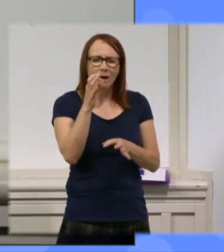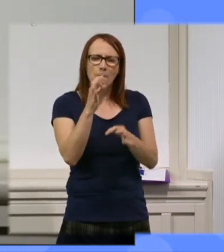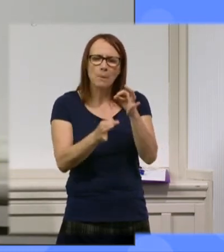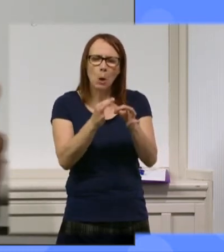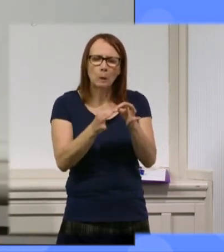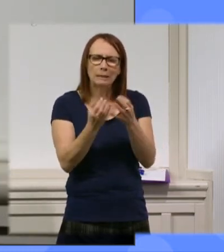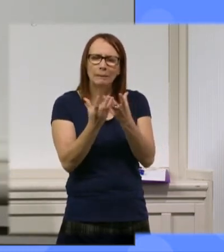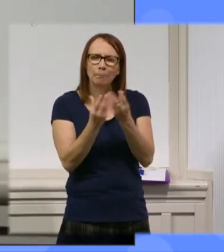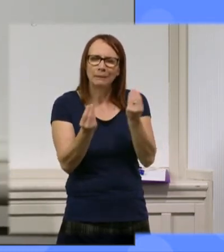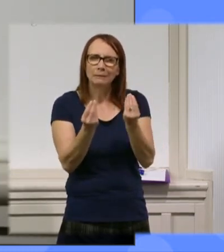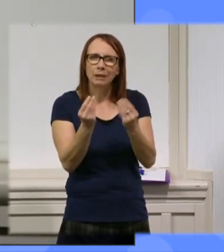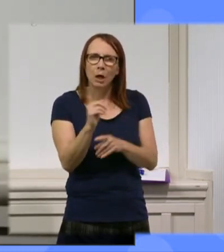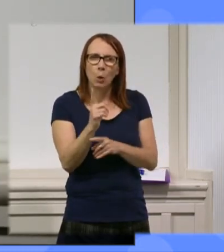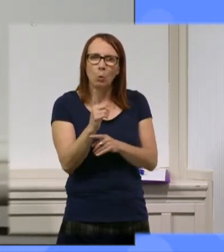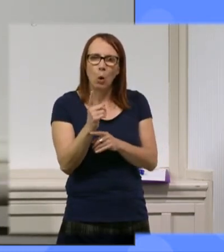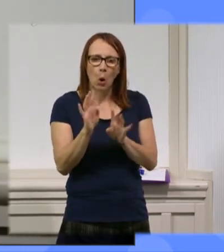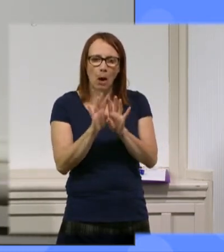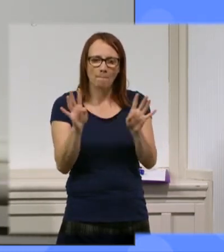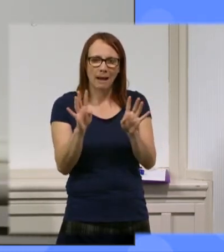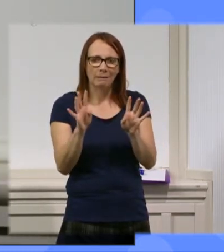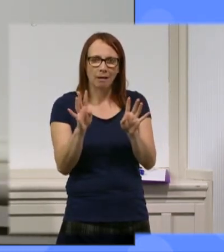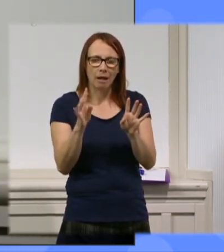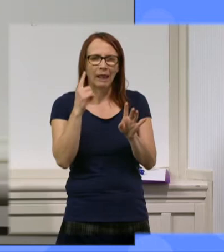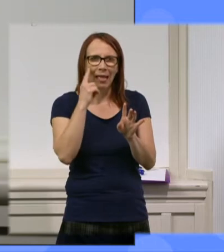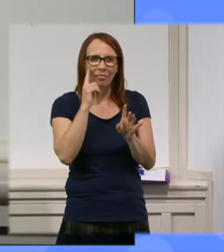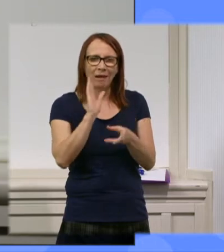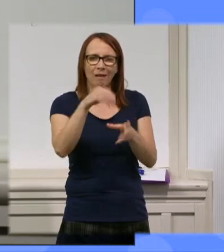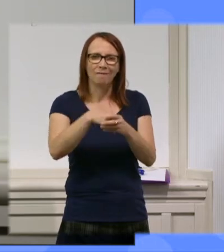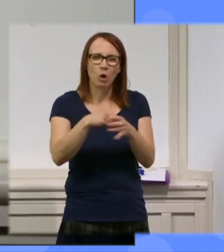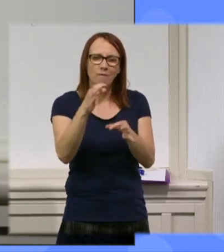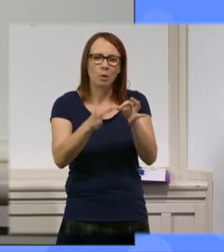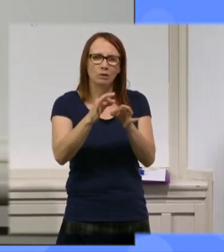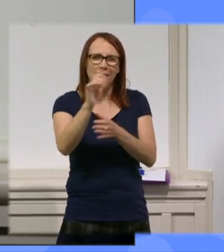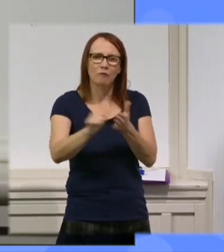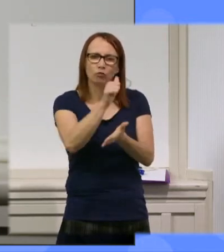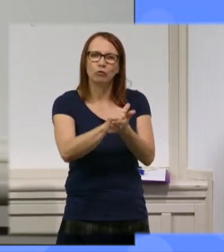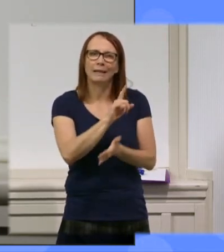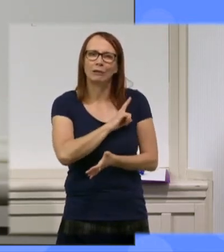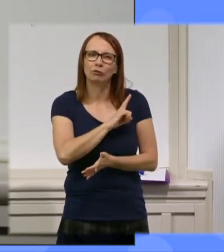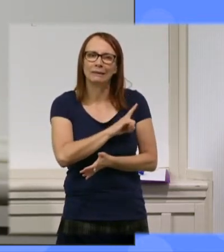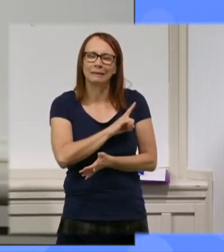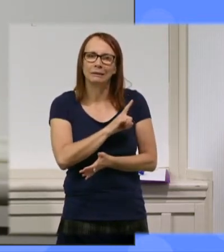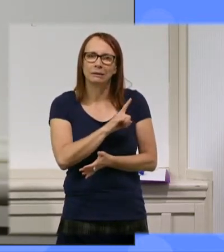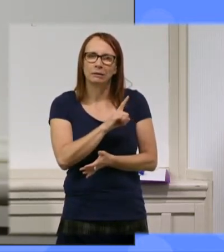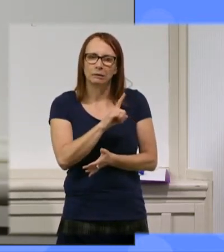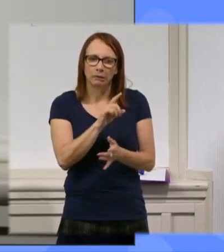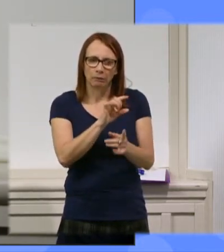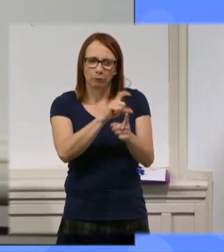probably all four of us here on the panel are in politics for the right reasons we want to we want to improve our communities we want to look at areas